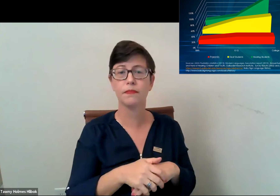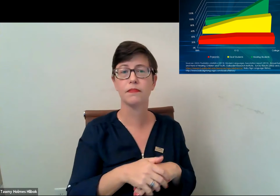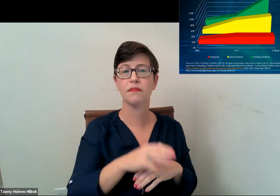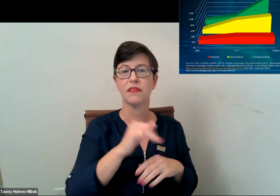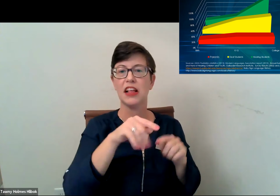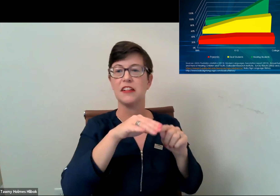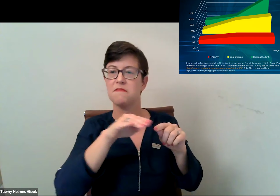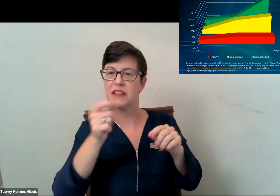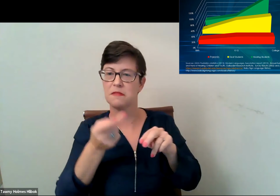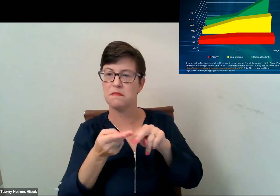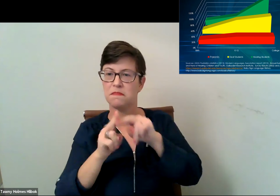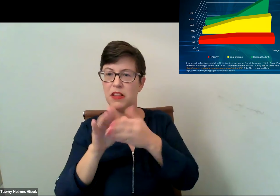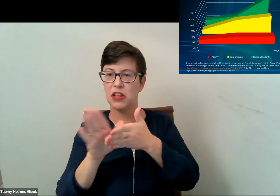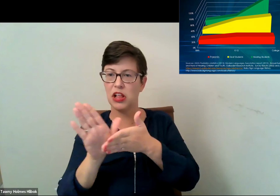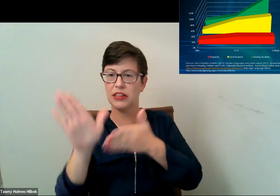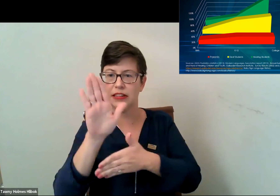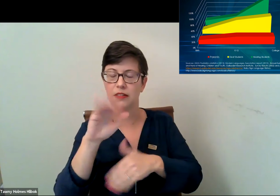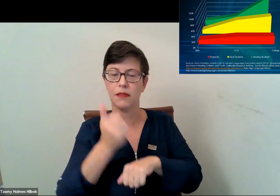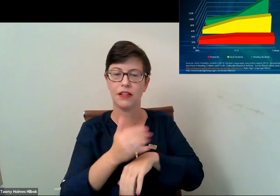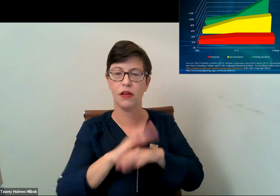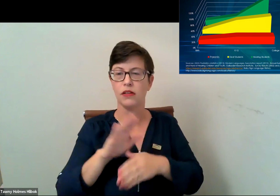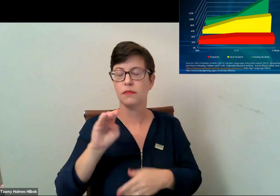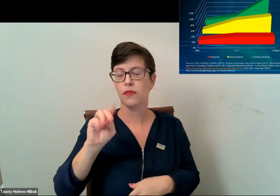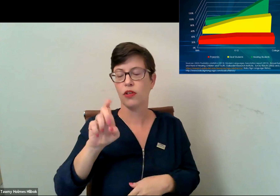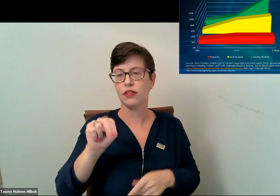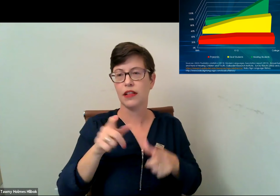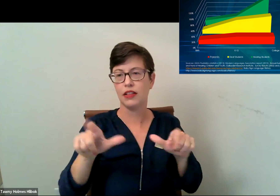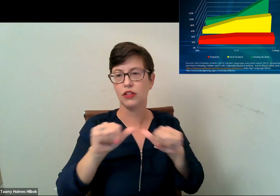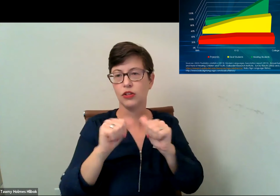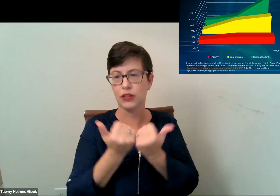of those students know sign language and that number increases slightly when they enter college.